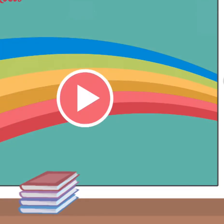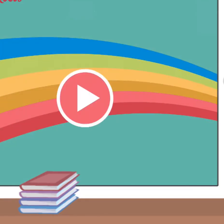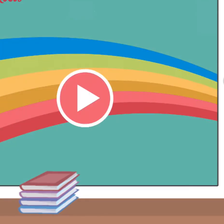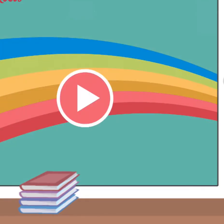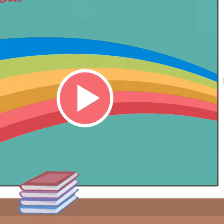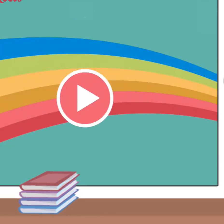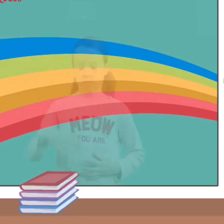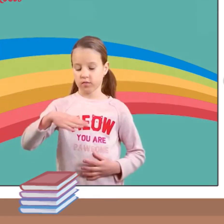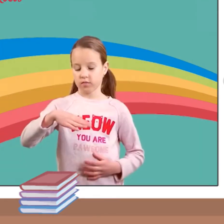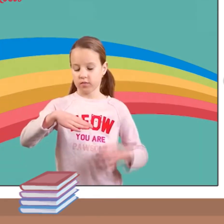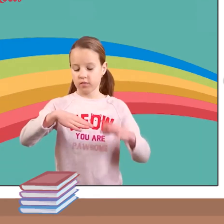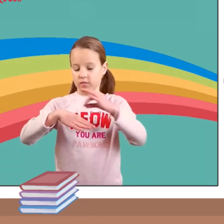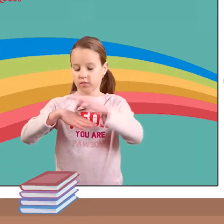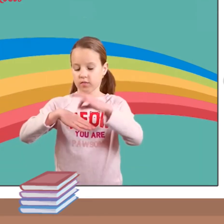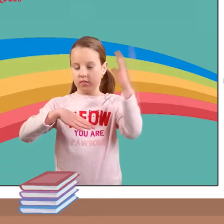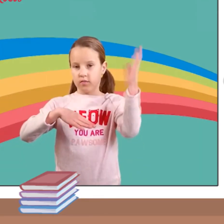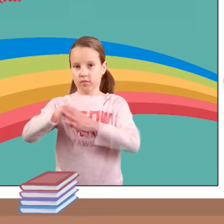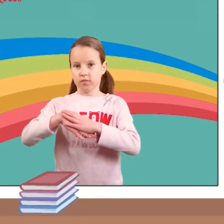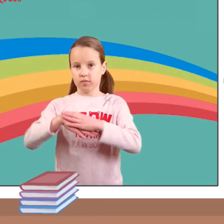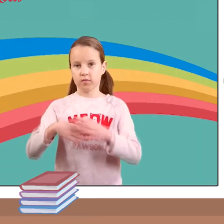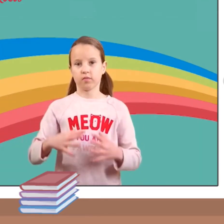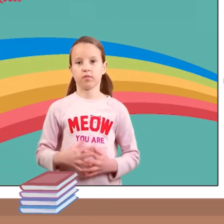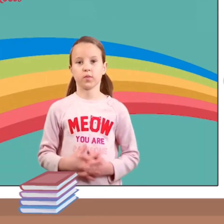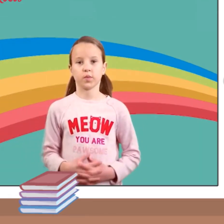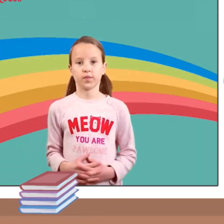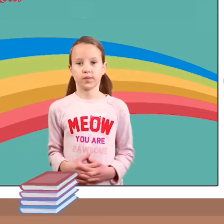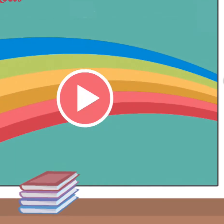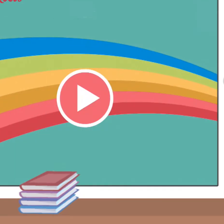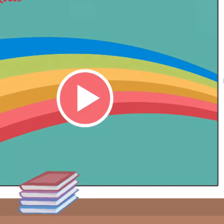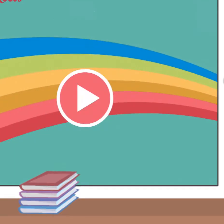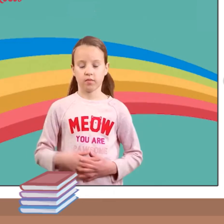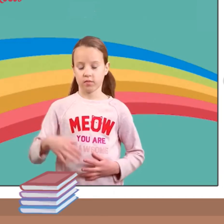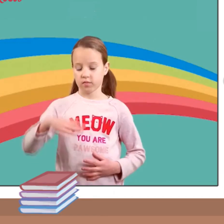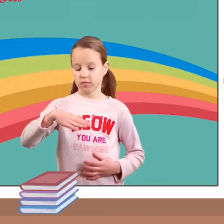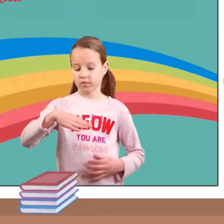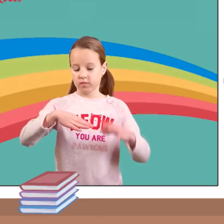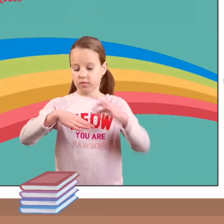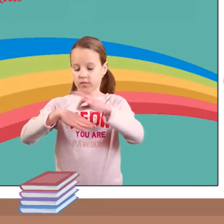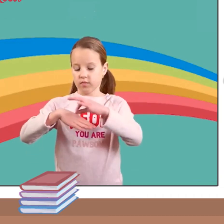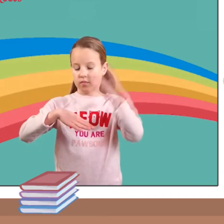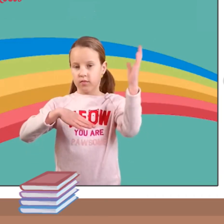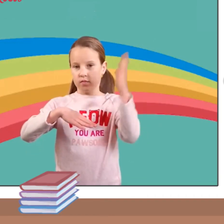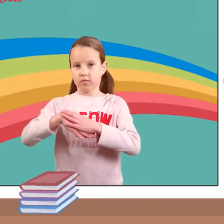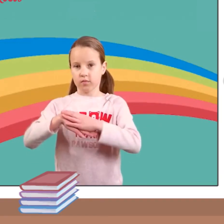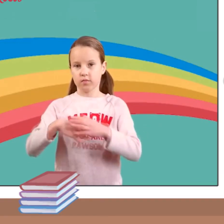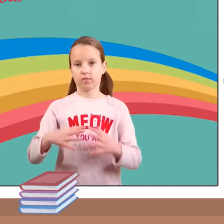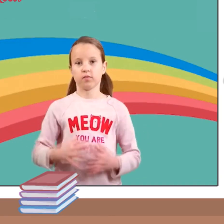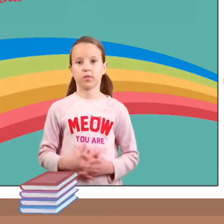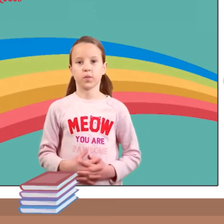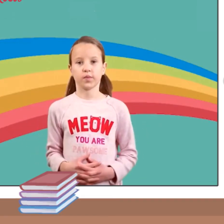Mosquito